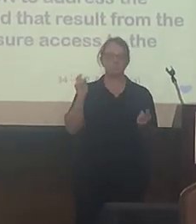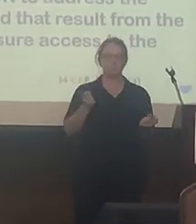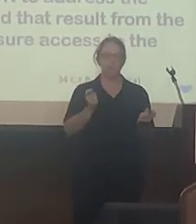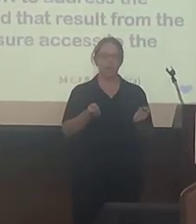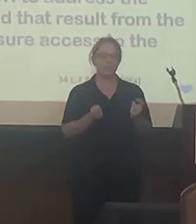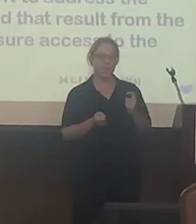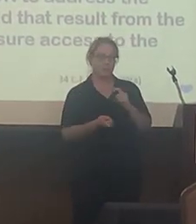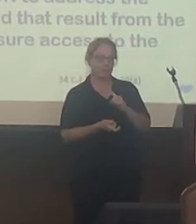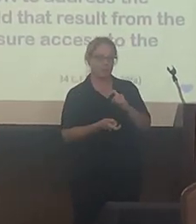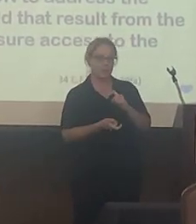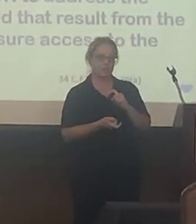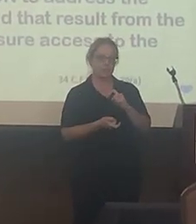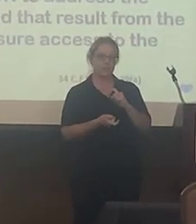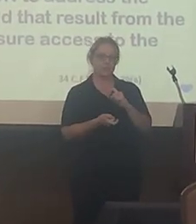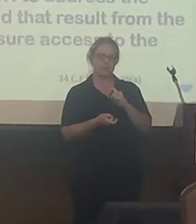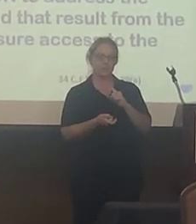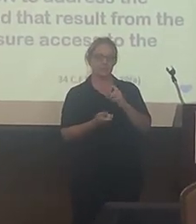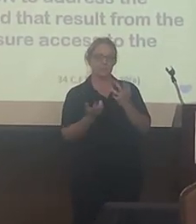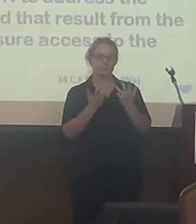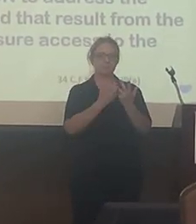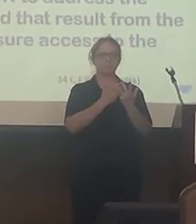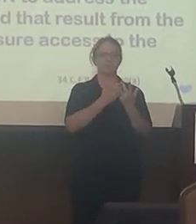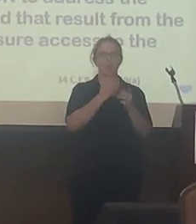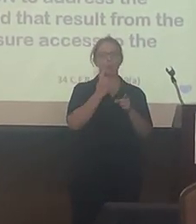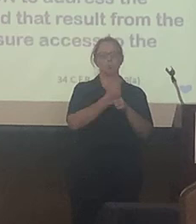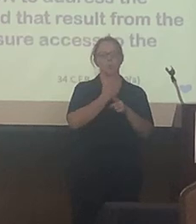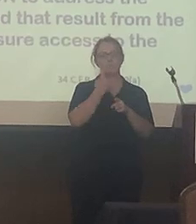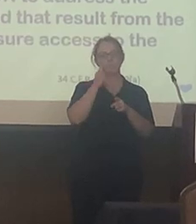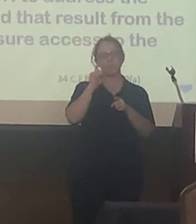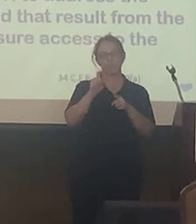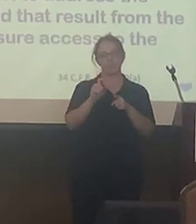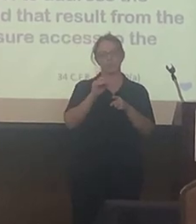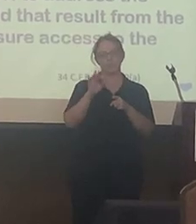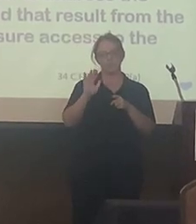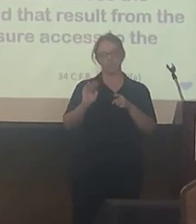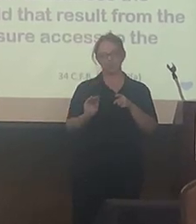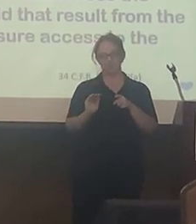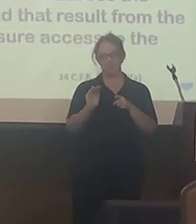the needs of an eligible child content methodology or delivery of instruction